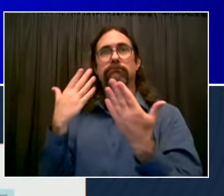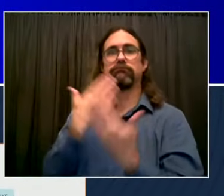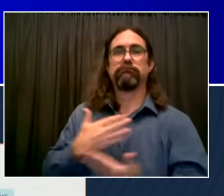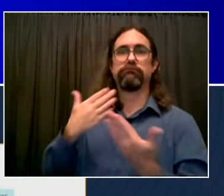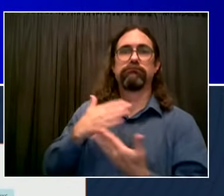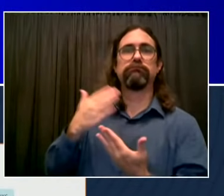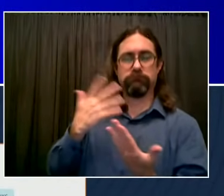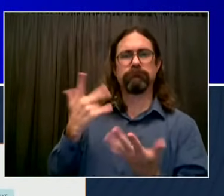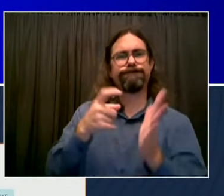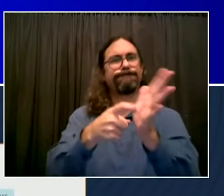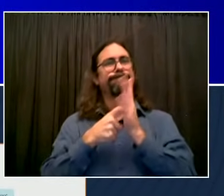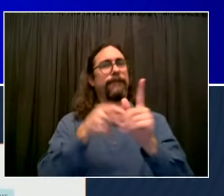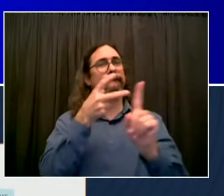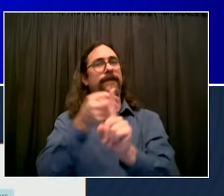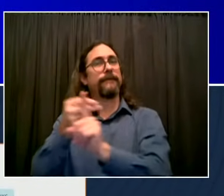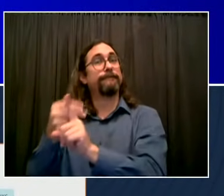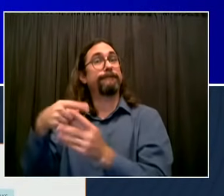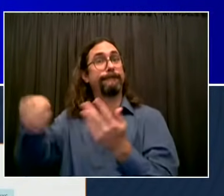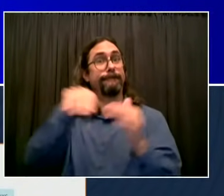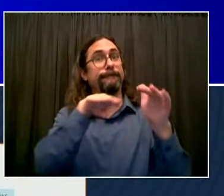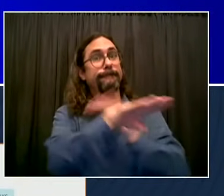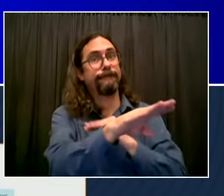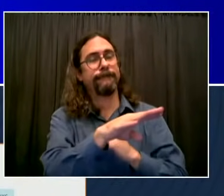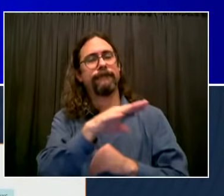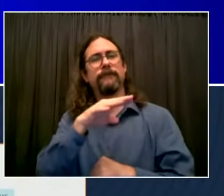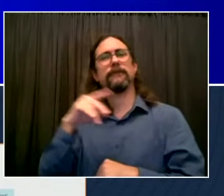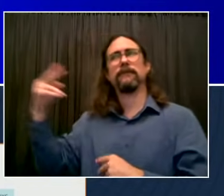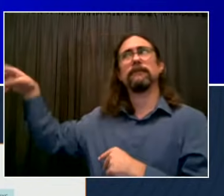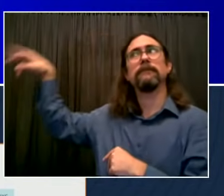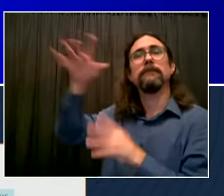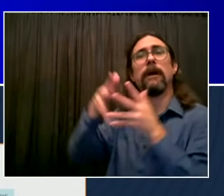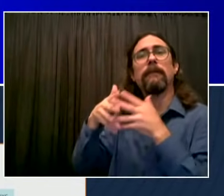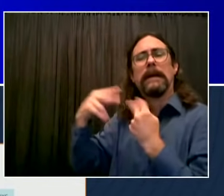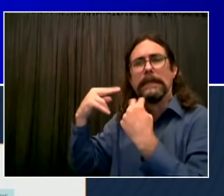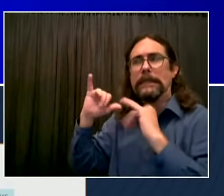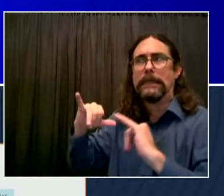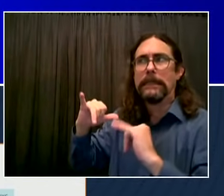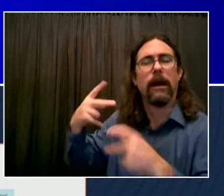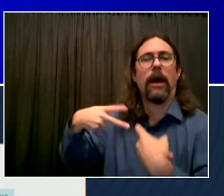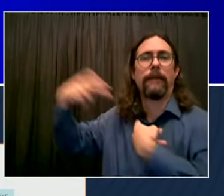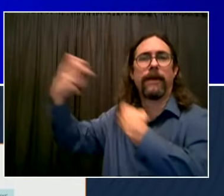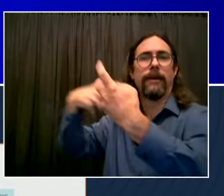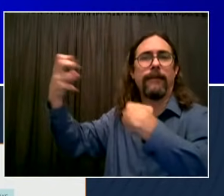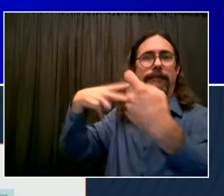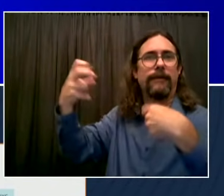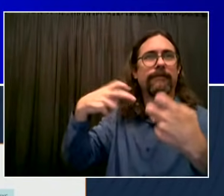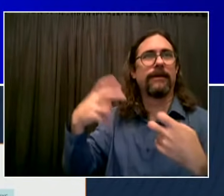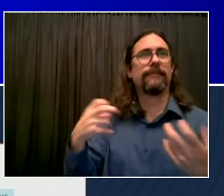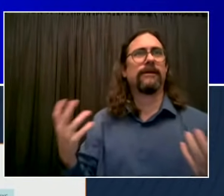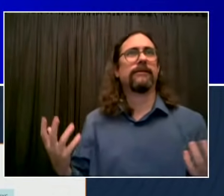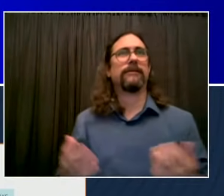ROLLING FOR SO MANY OTHER PLACES. I WANT YOU TO SEE A■ç CHART THAT REALLY EPITOMIZES THE PROGRESS